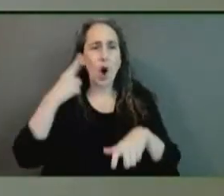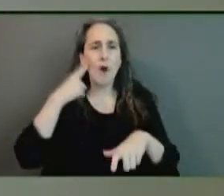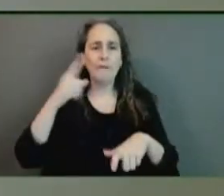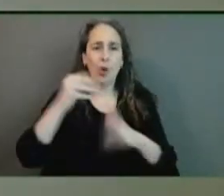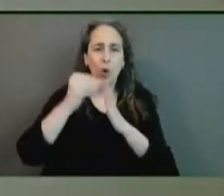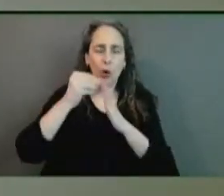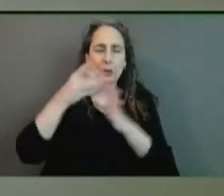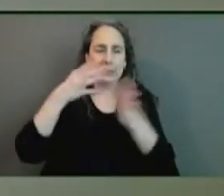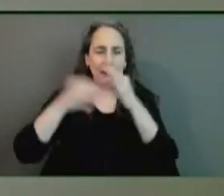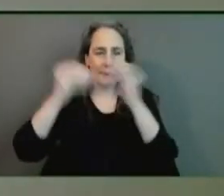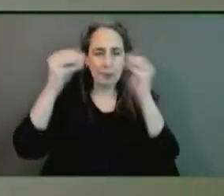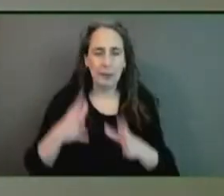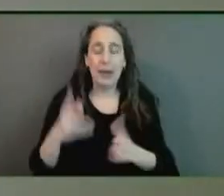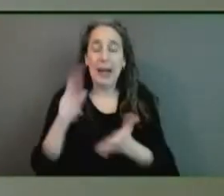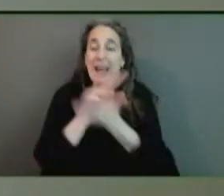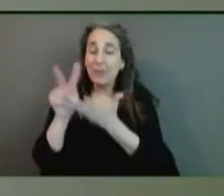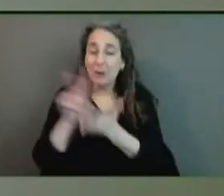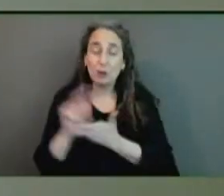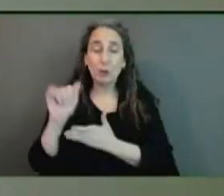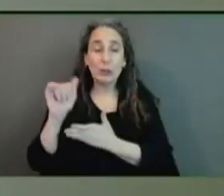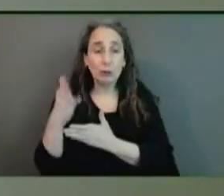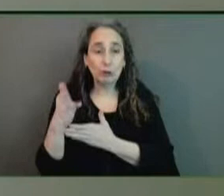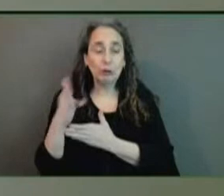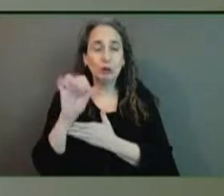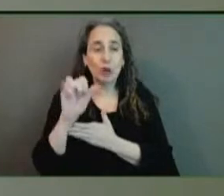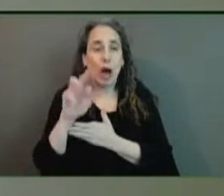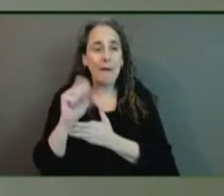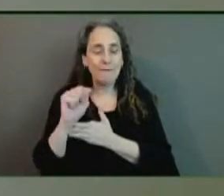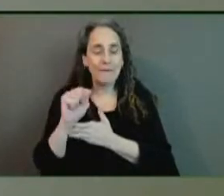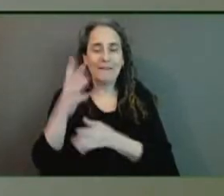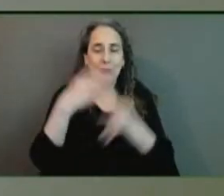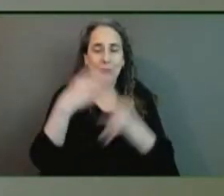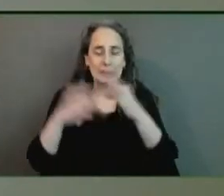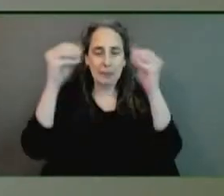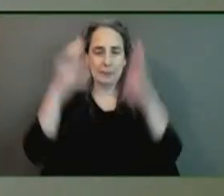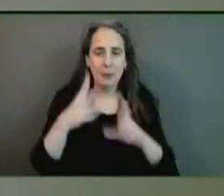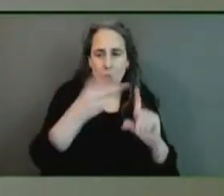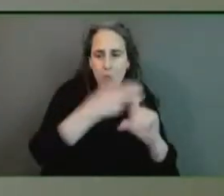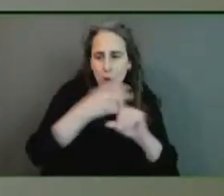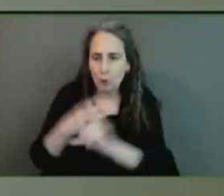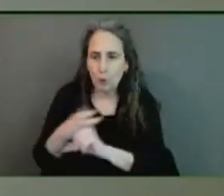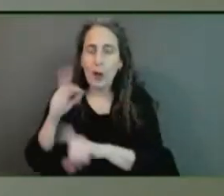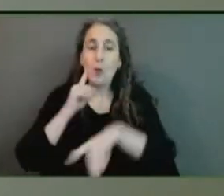. We have a call for substitutes . We have job fairs every two